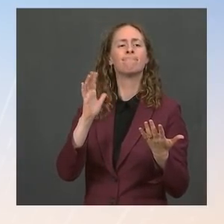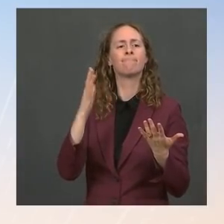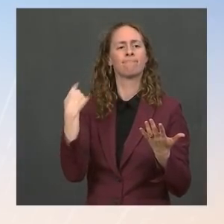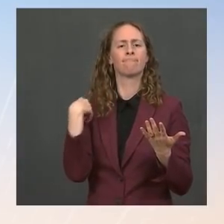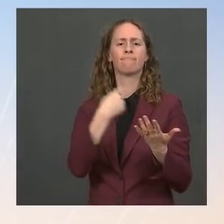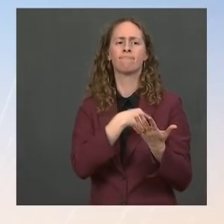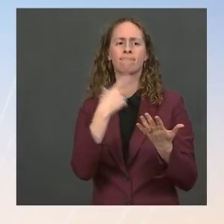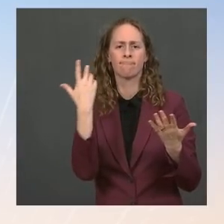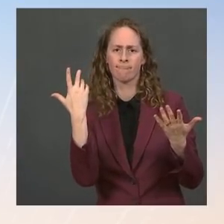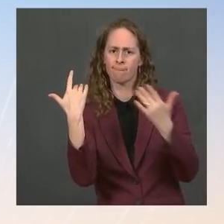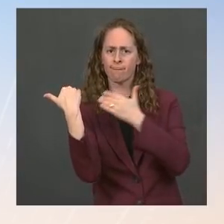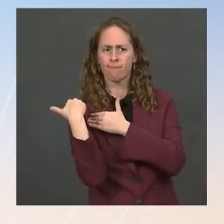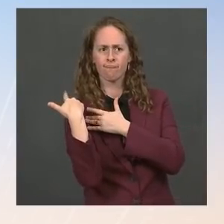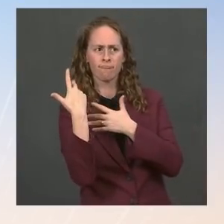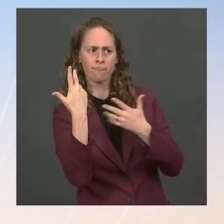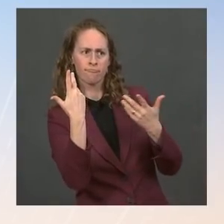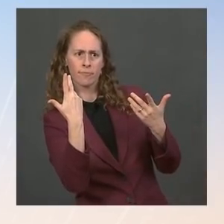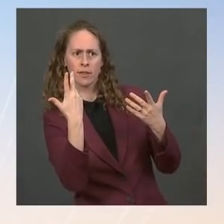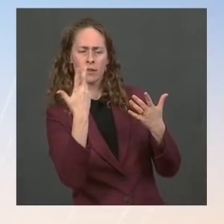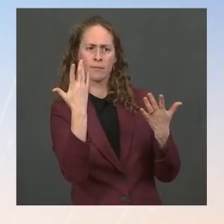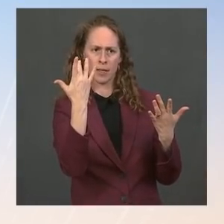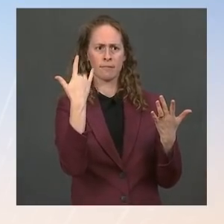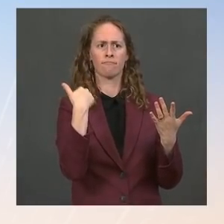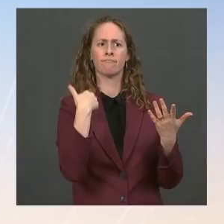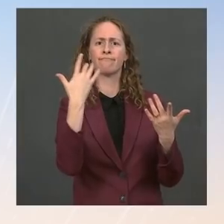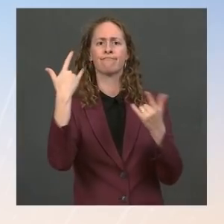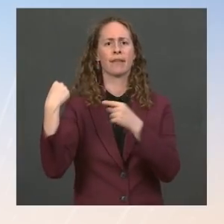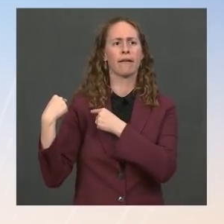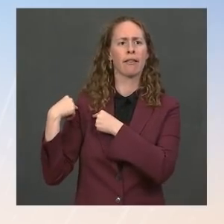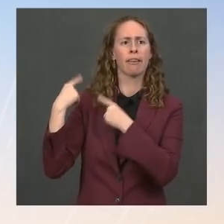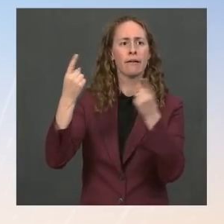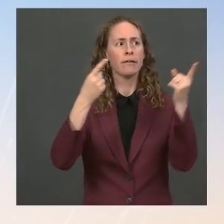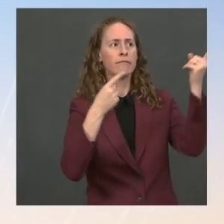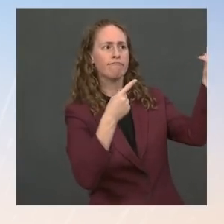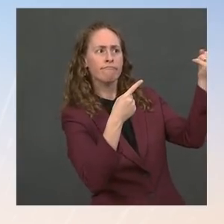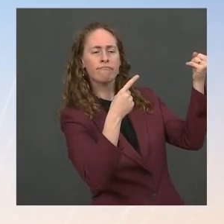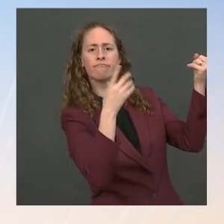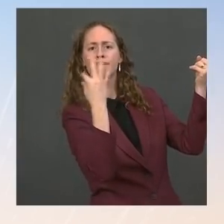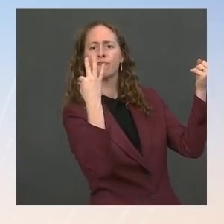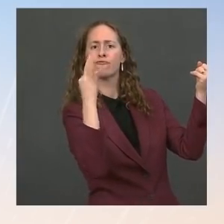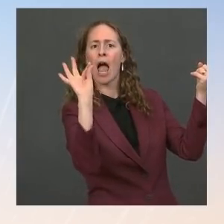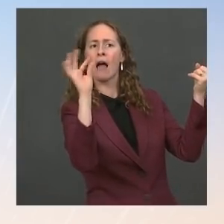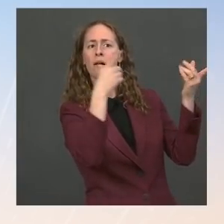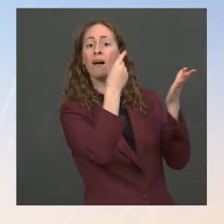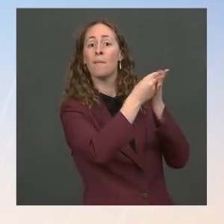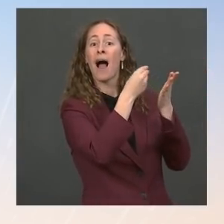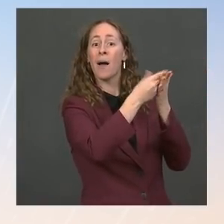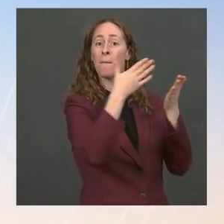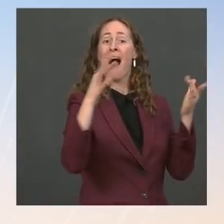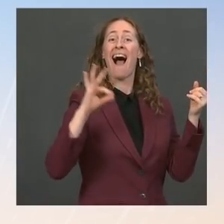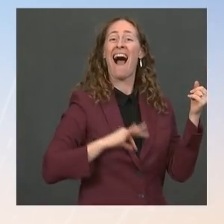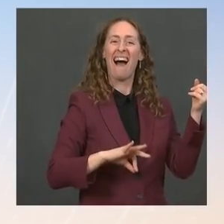for part of the economic loss and also give a greater sense of a working partnership?